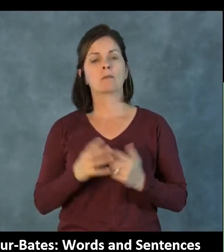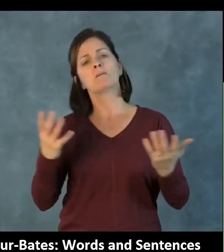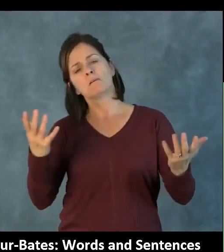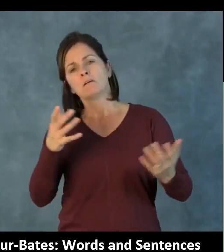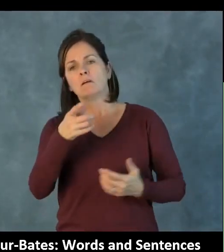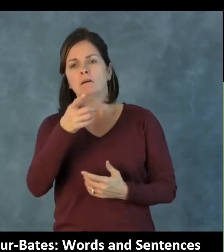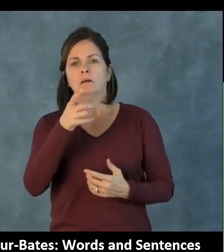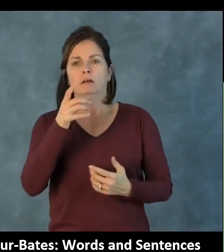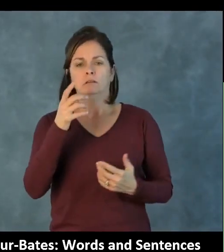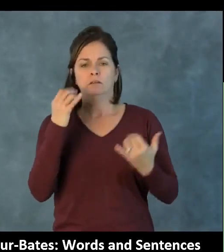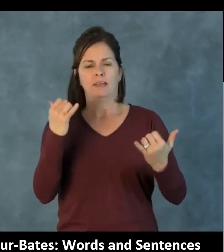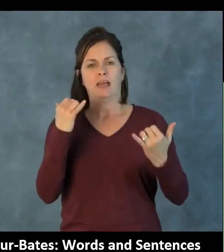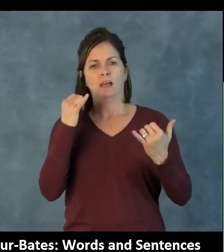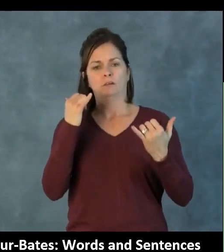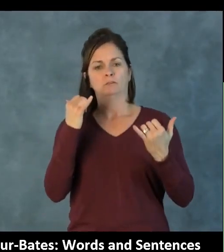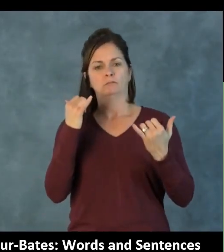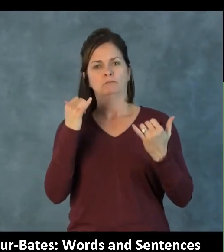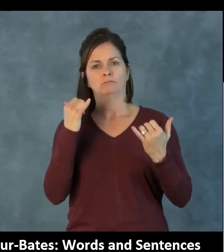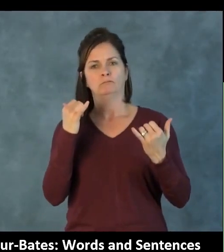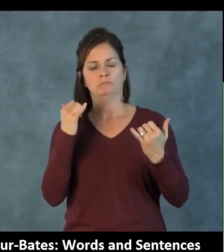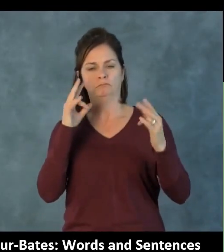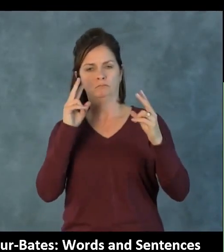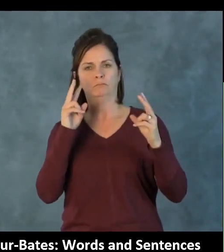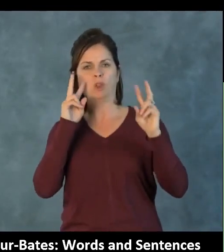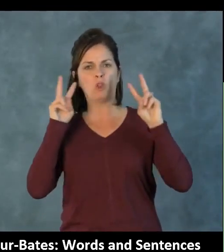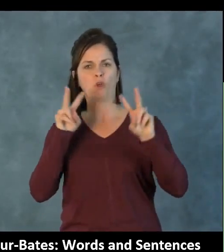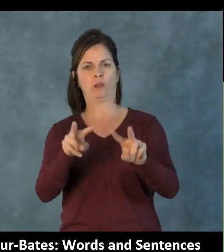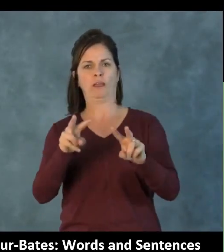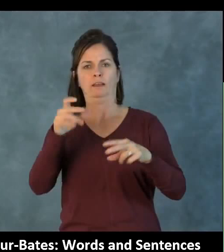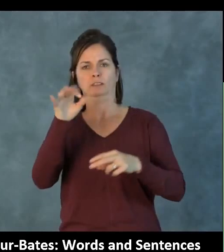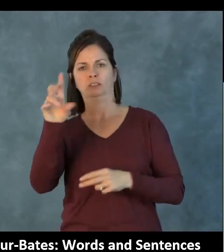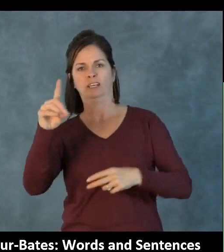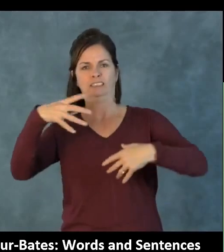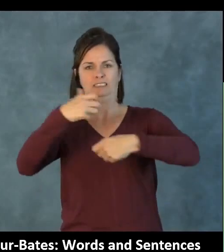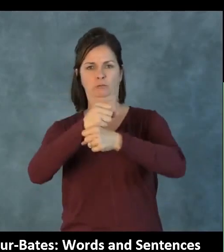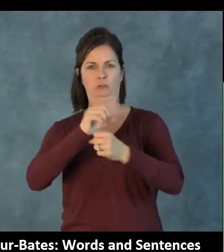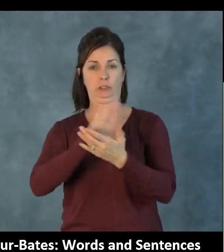Let's take a look at a child's summary sheet.